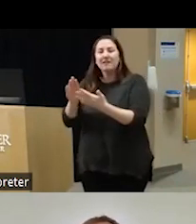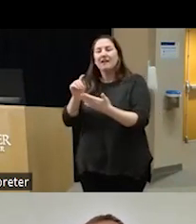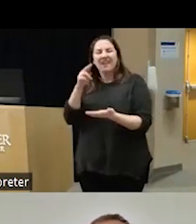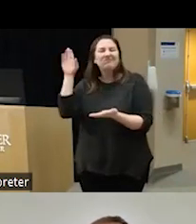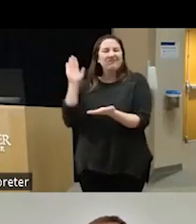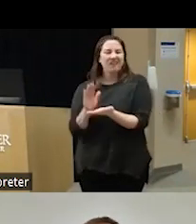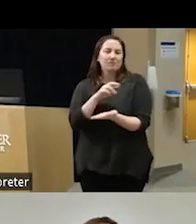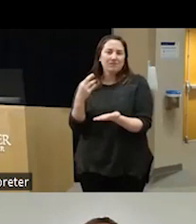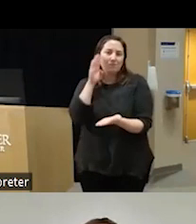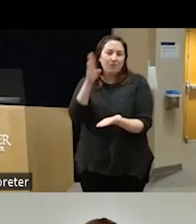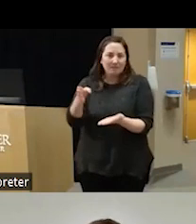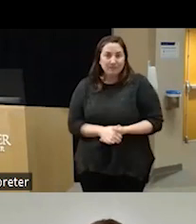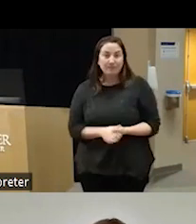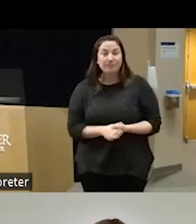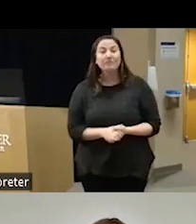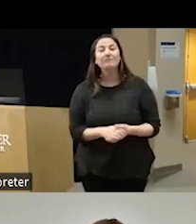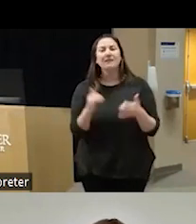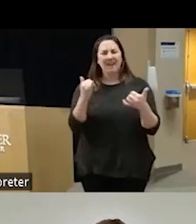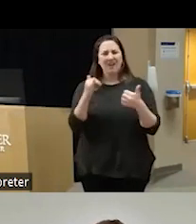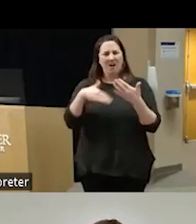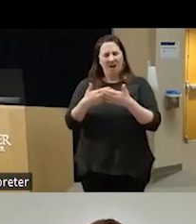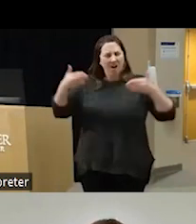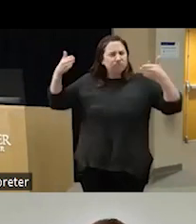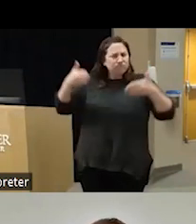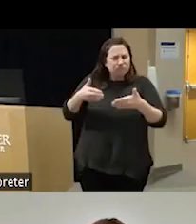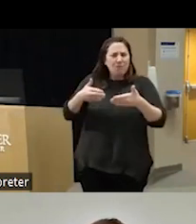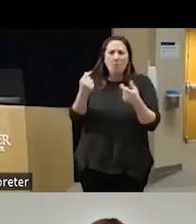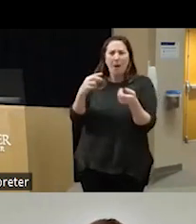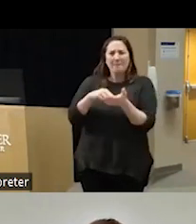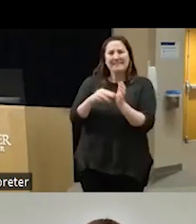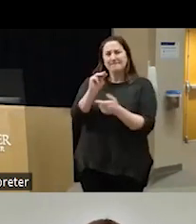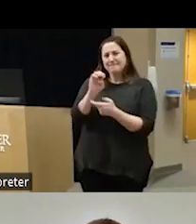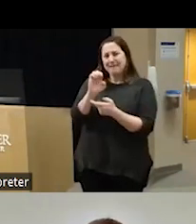Just to get us all anchored. What is metabolic syndrome? We currently in the